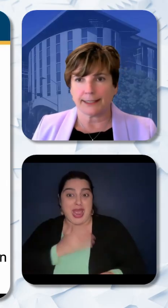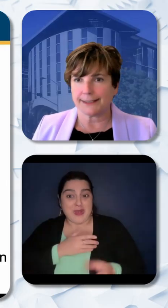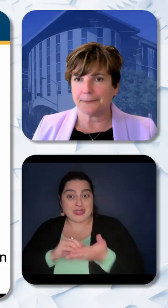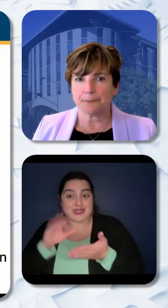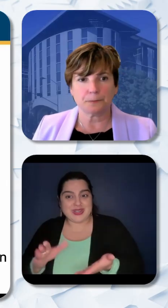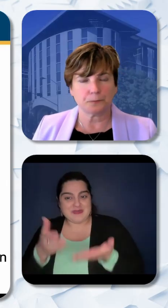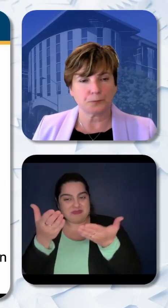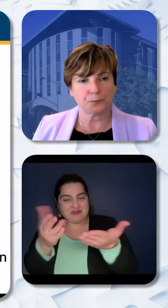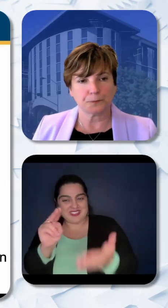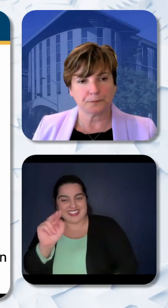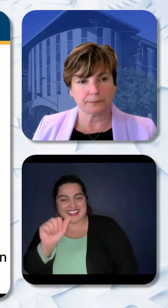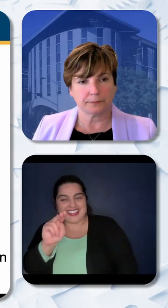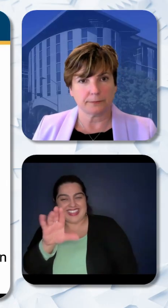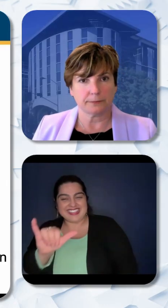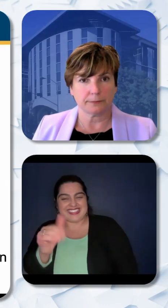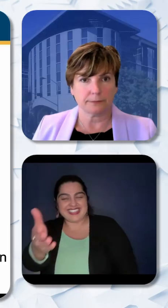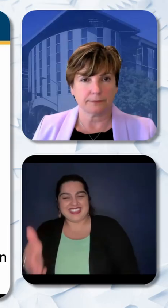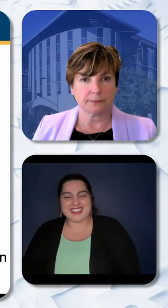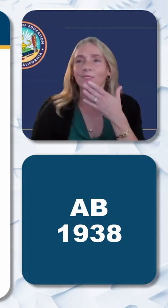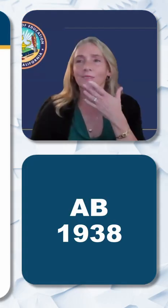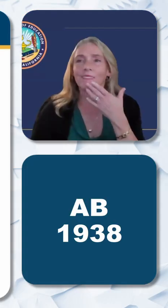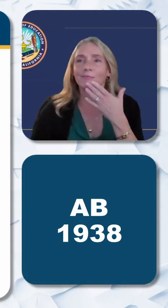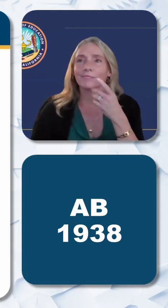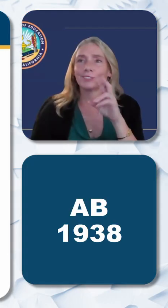Nancy?